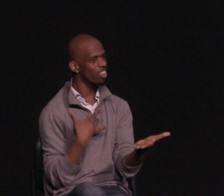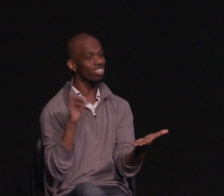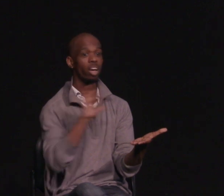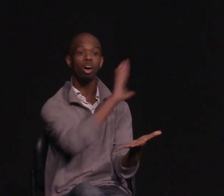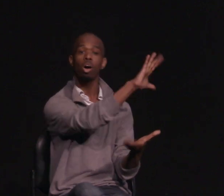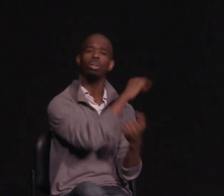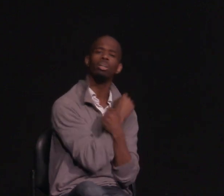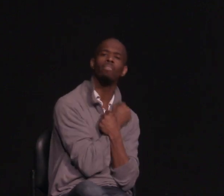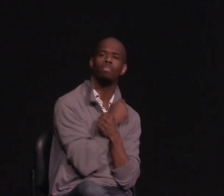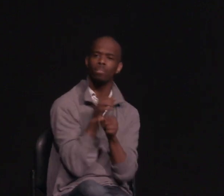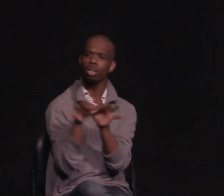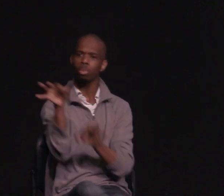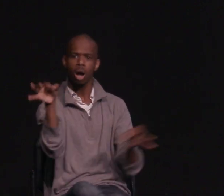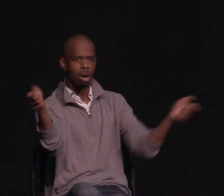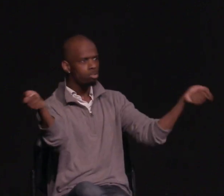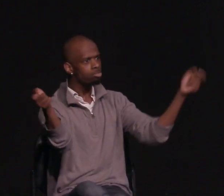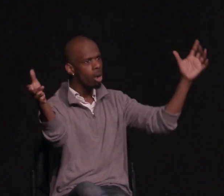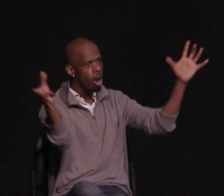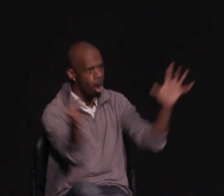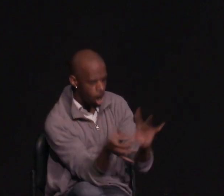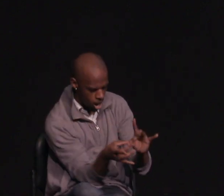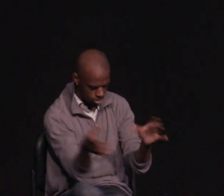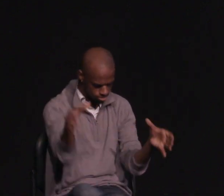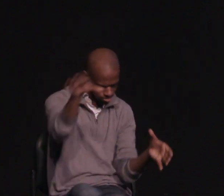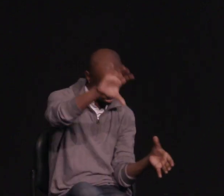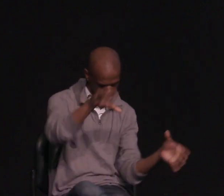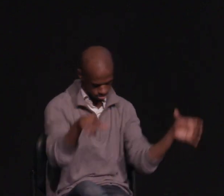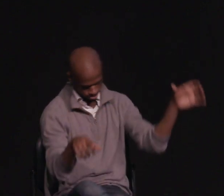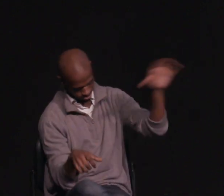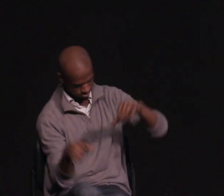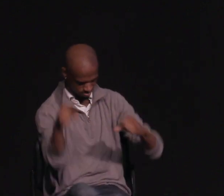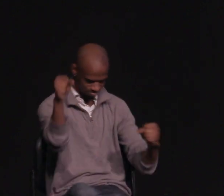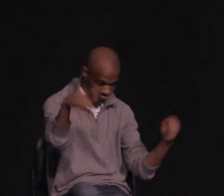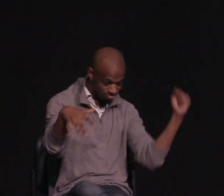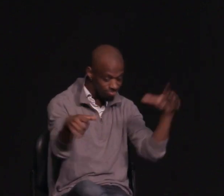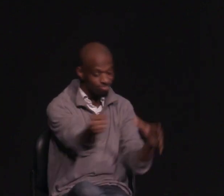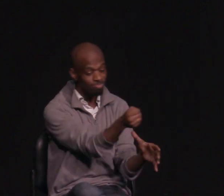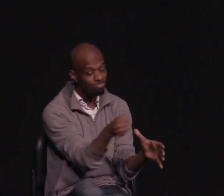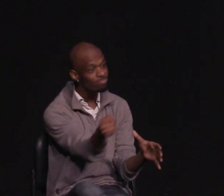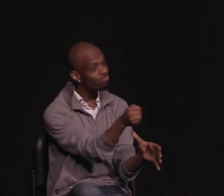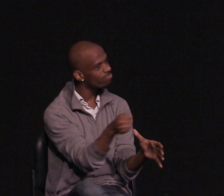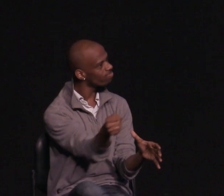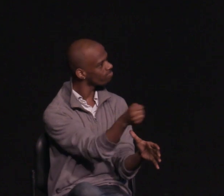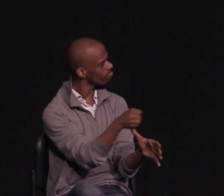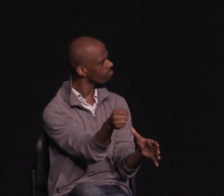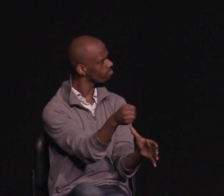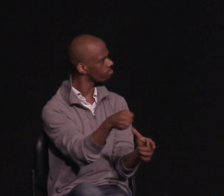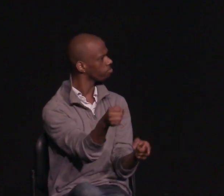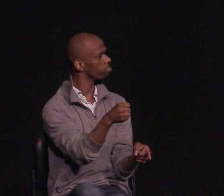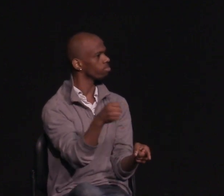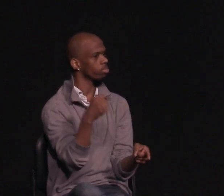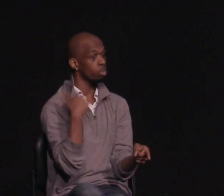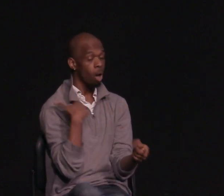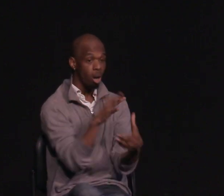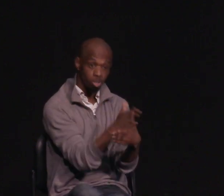folded in along with the flour, salt, butter, and water. I've been sharing this, my favorite childhood memory,